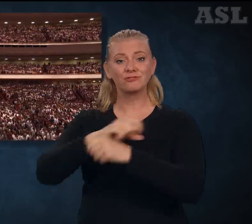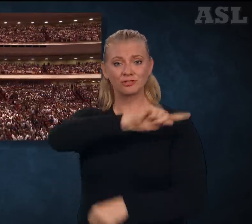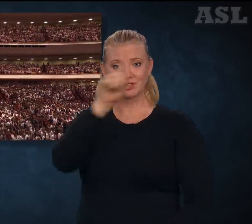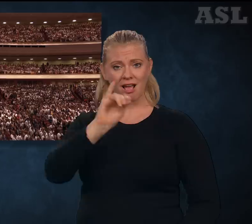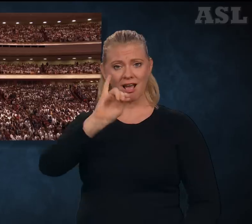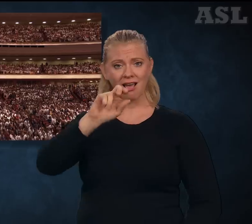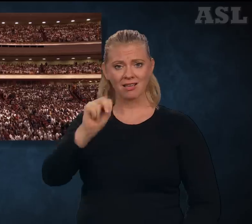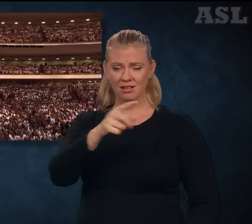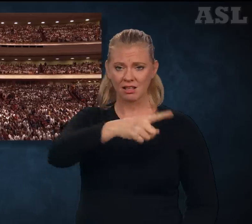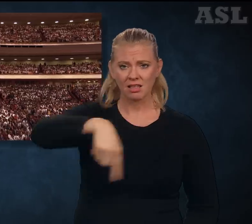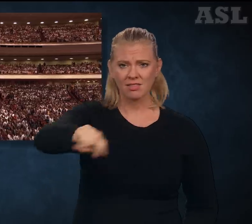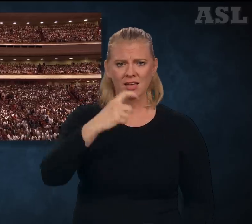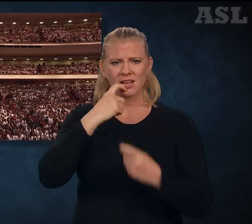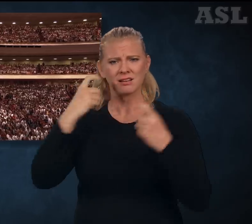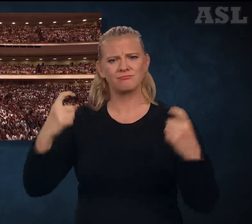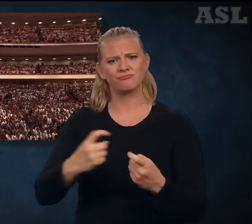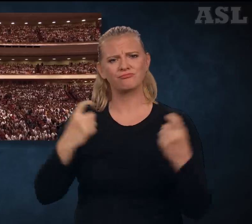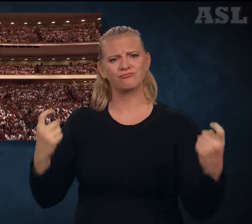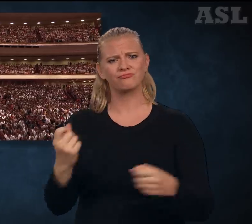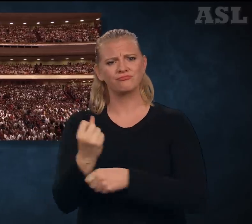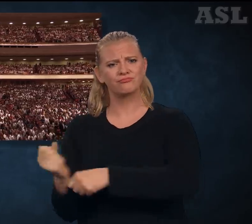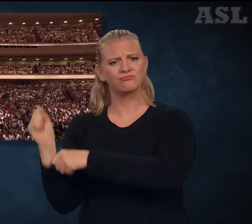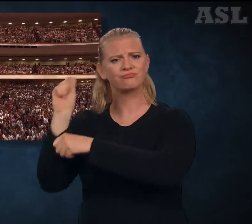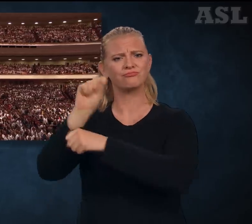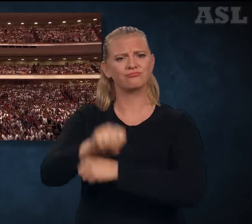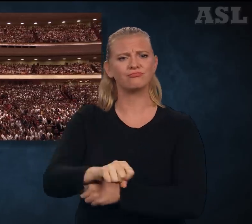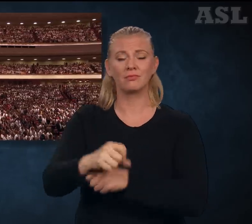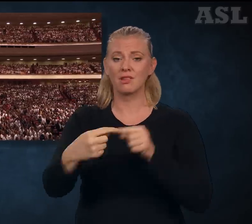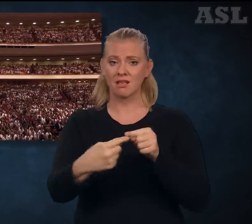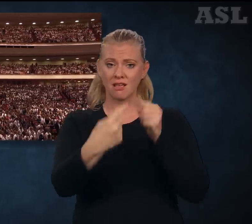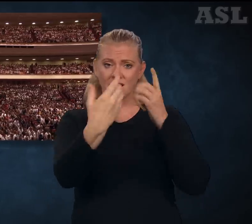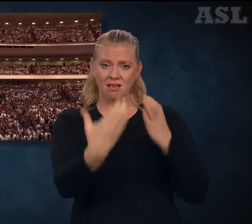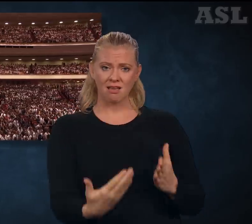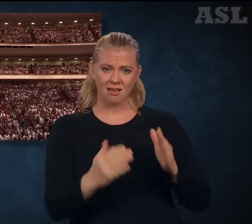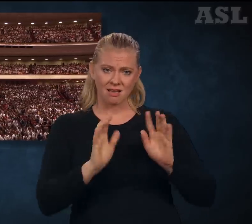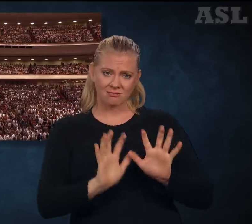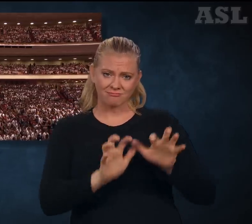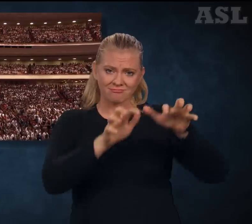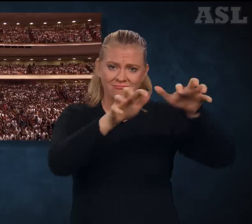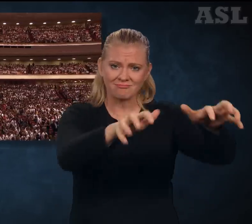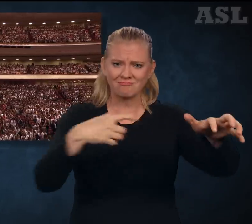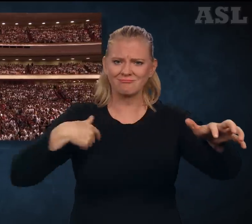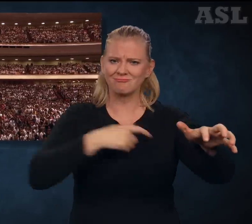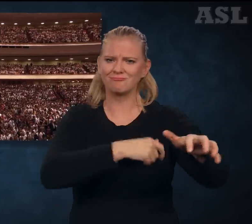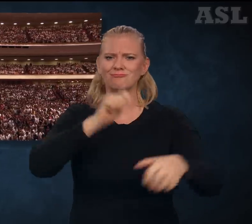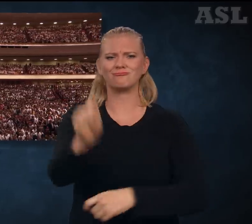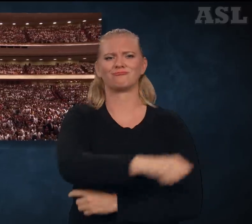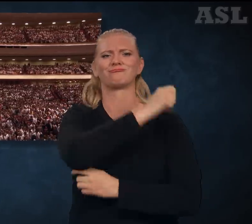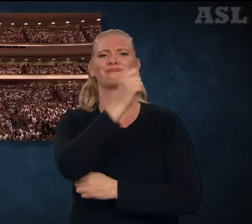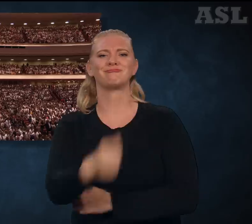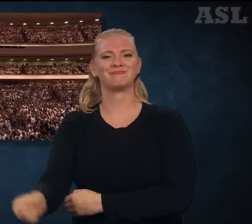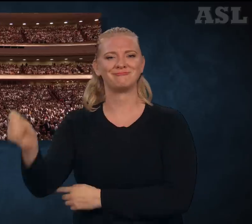STRIKE FOR ZION, DOWN WITH ERROR;